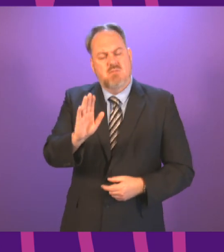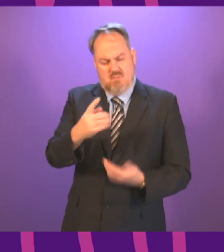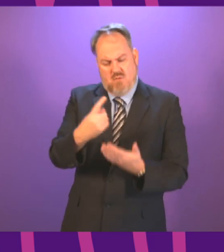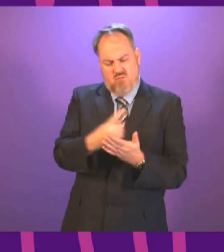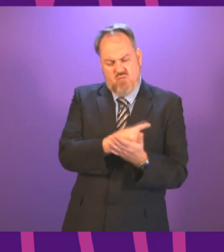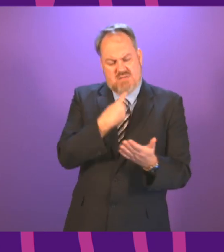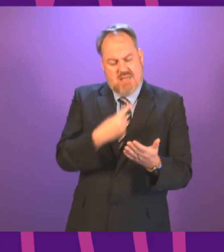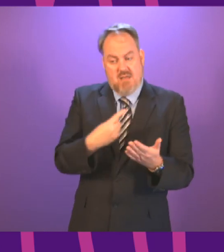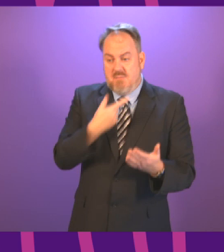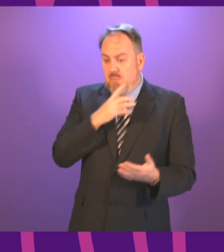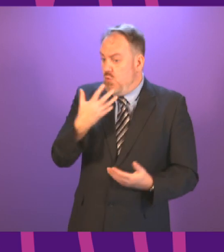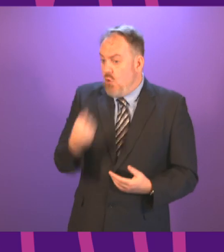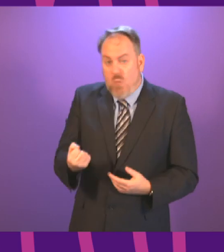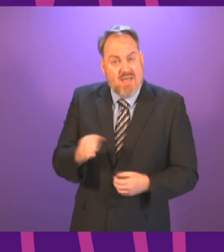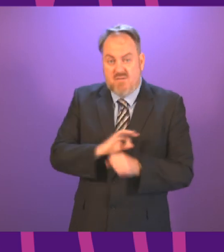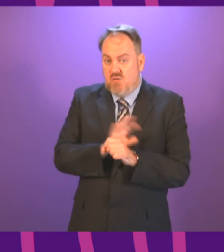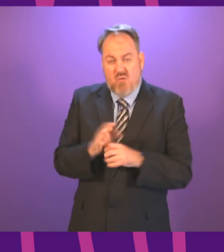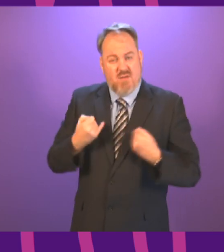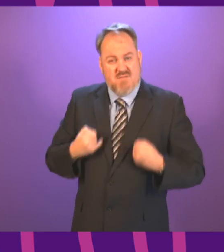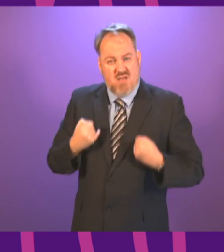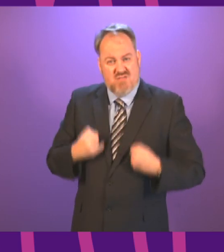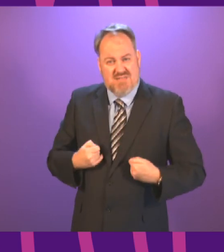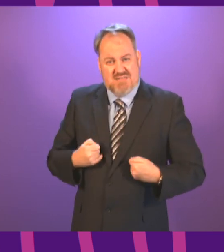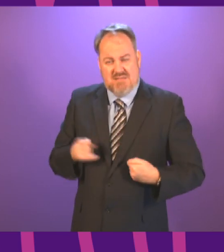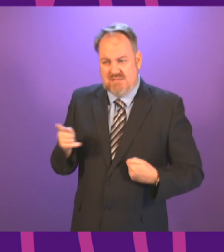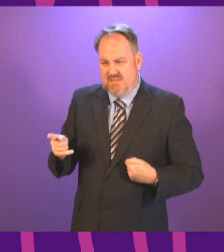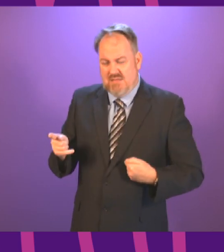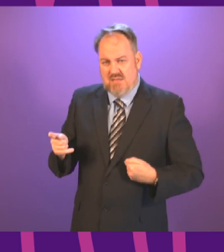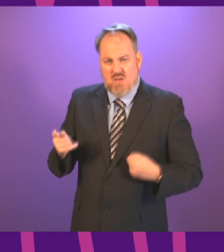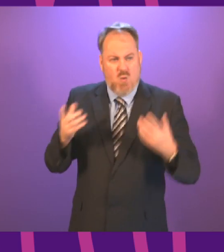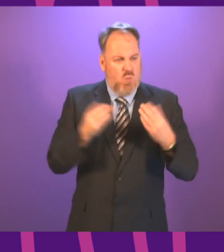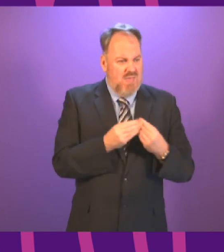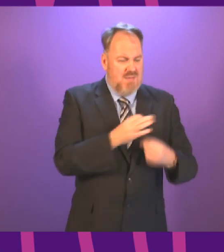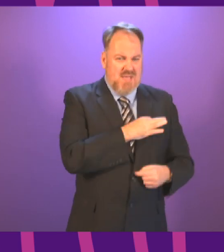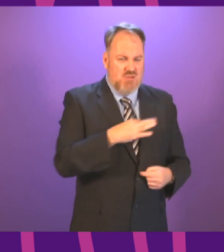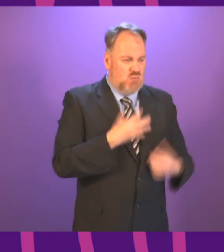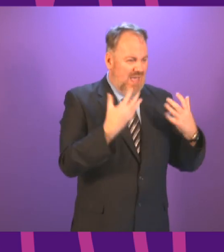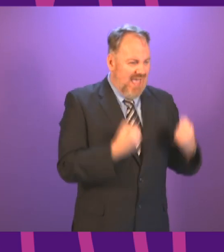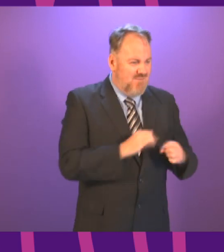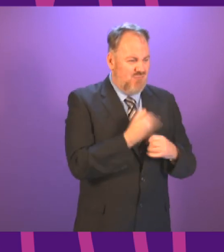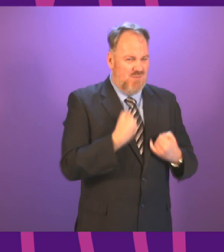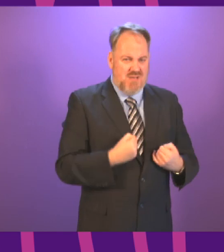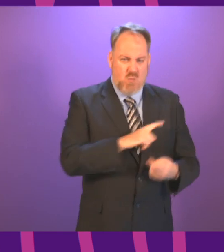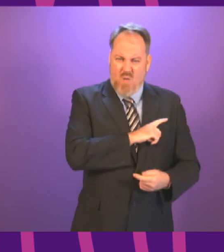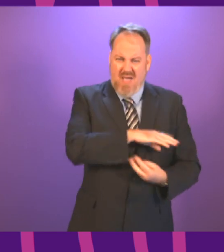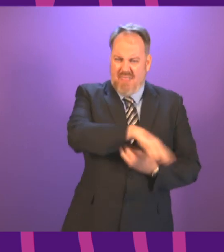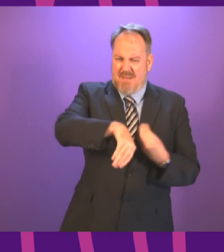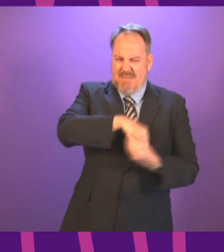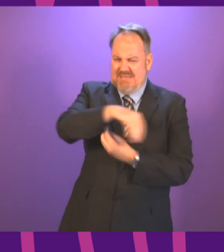regulation that allows non-Covid patients to be placed on wards with patients who are known to have the virus.